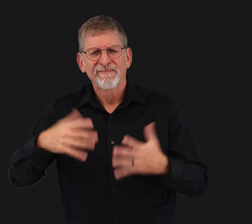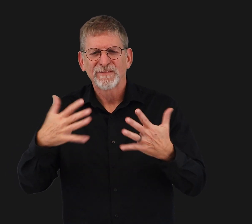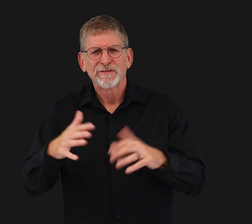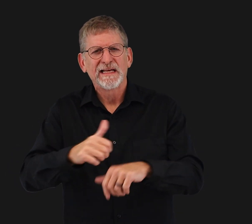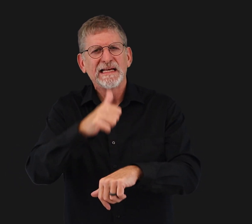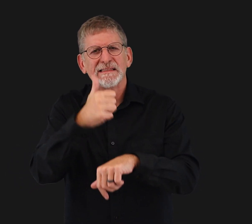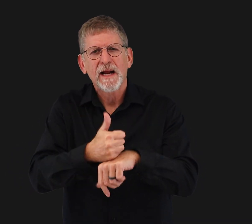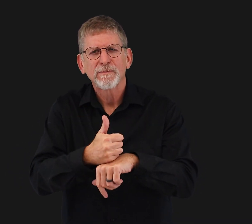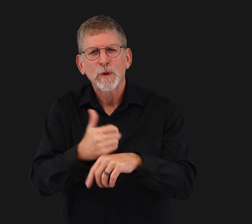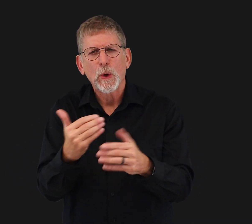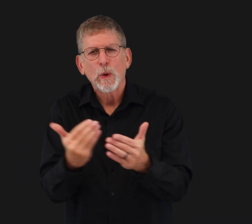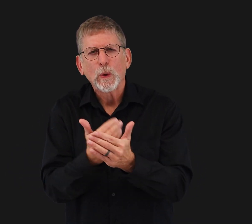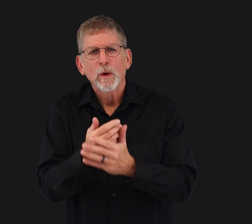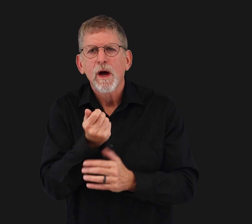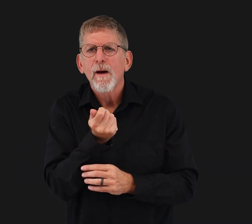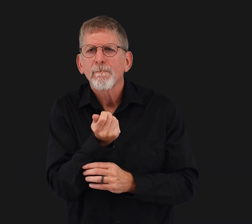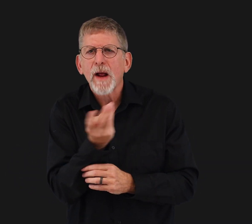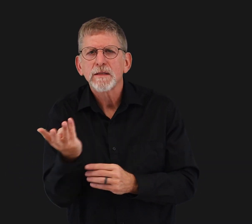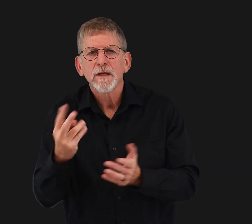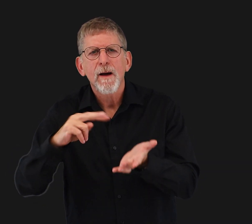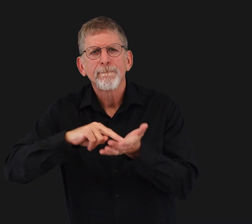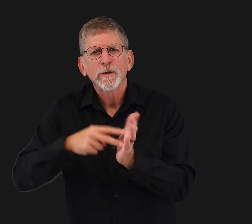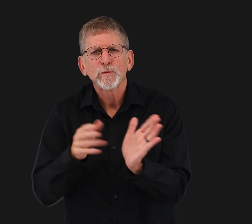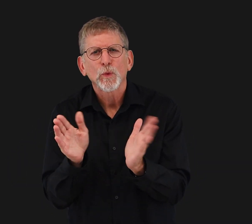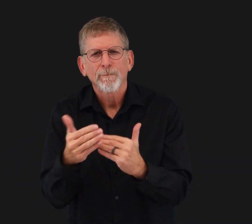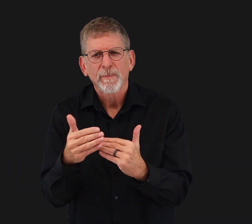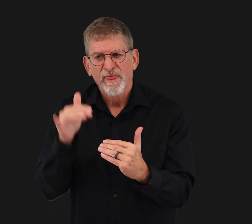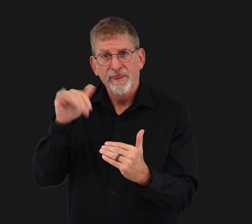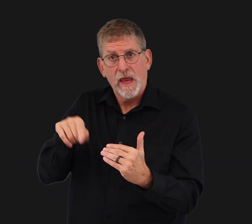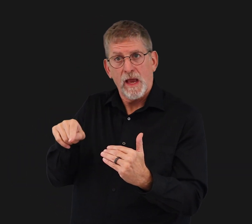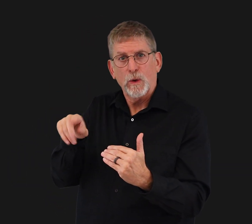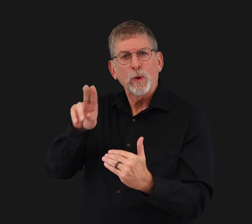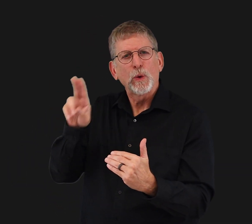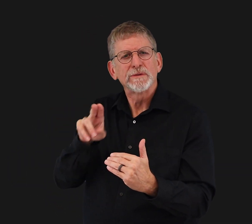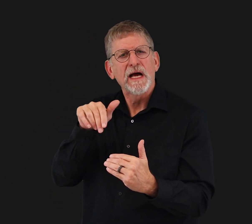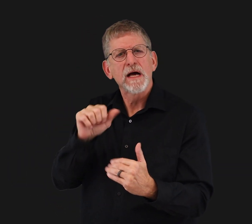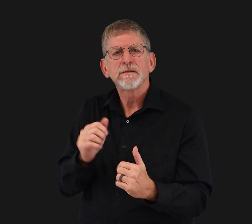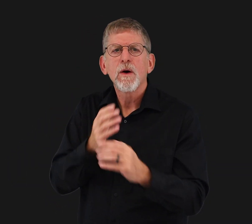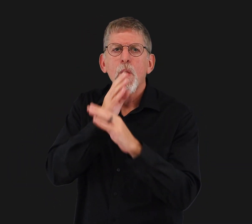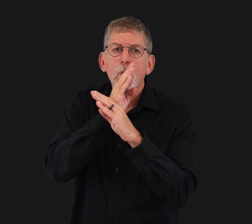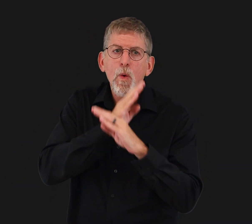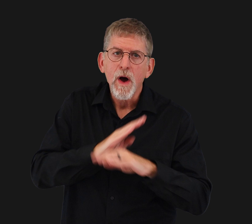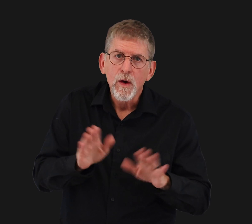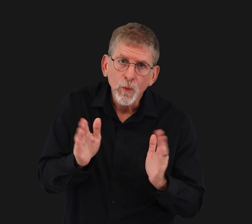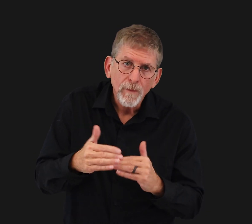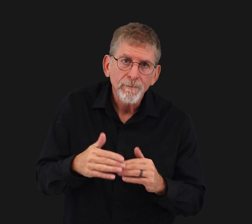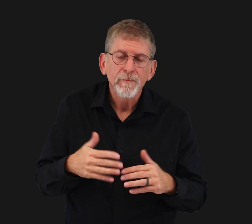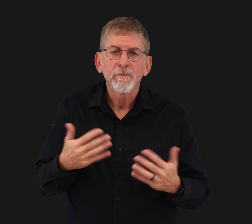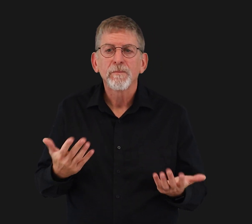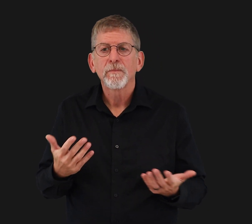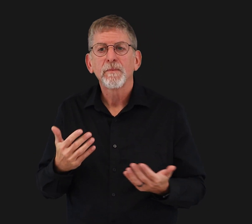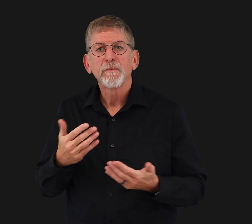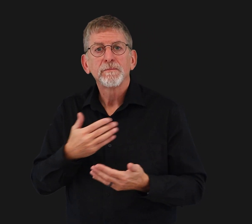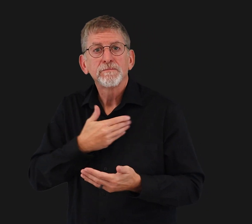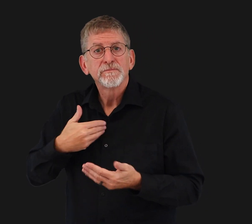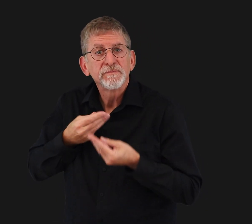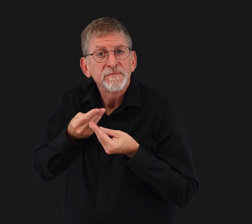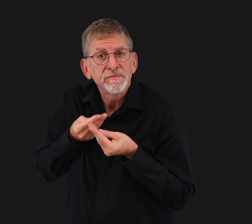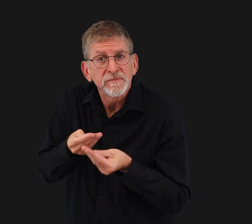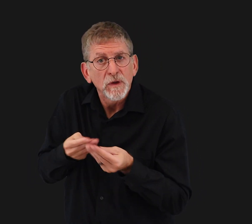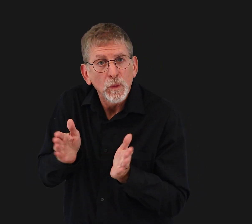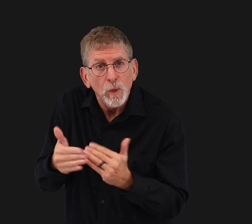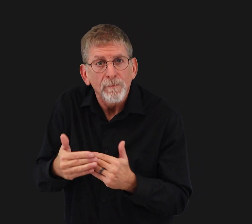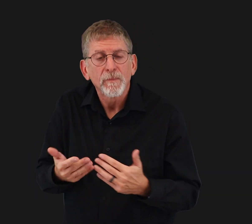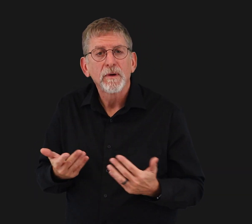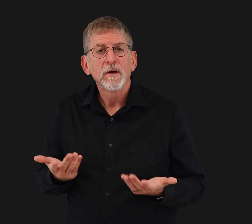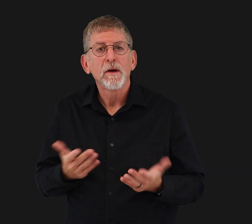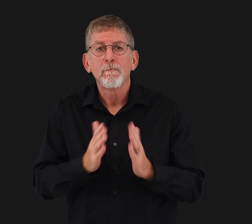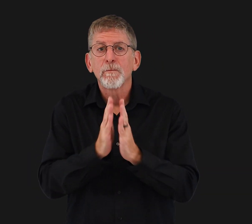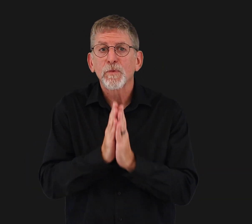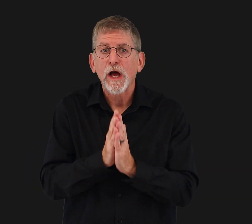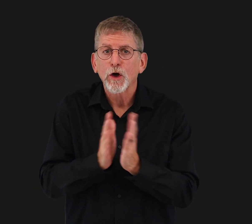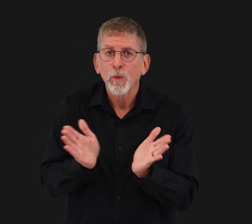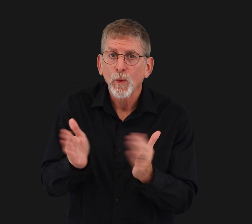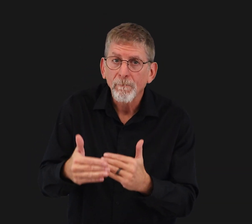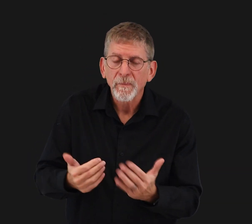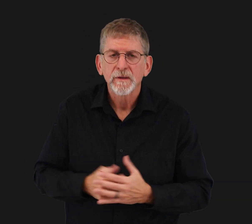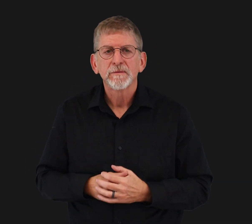◦ We established a new multi-purpose room to be used as a quiet room, lactation room, and prayer room